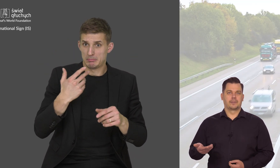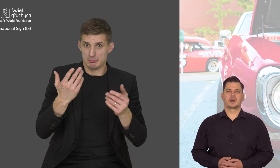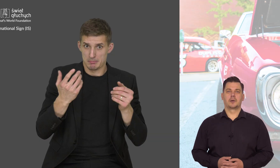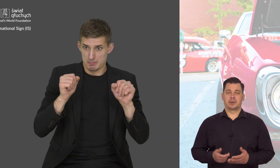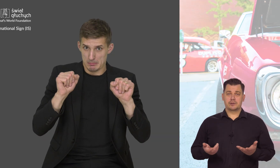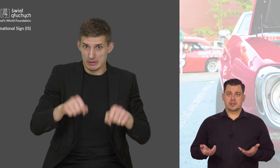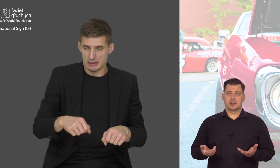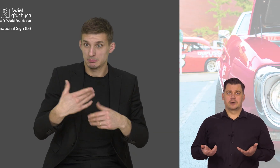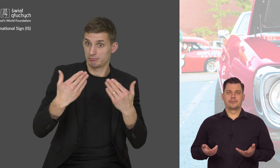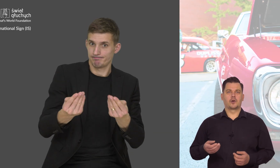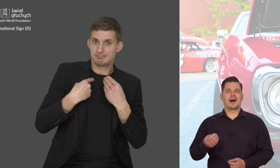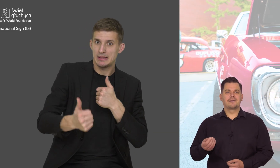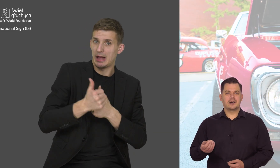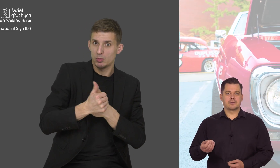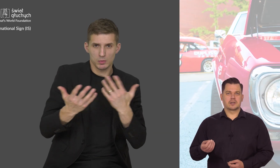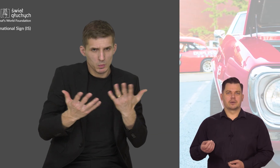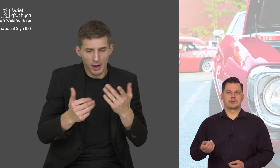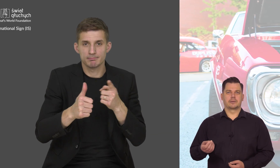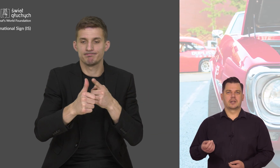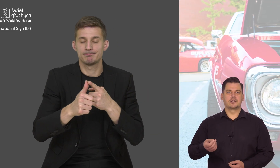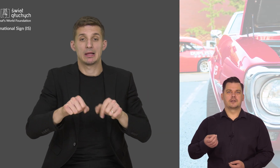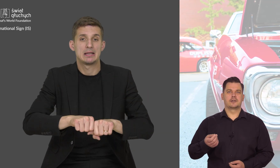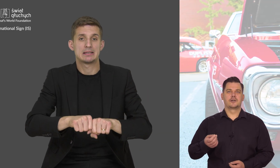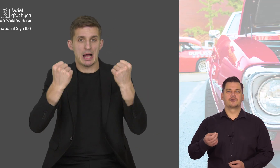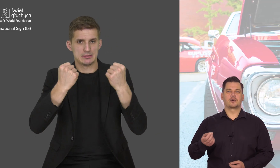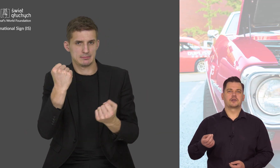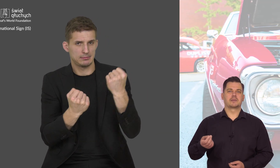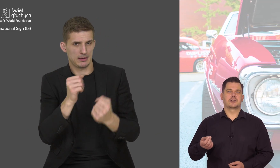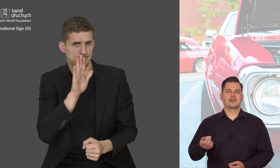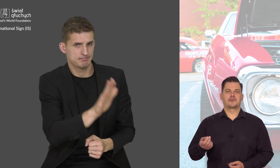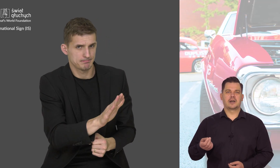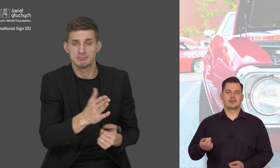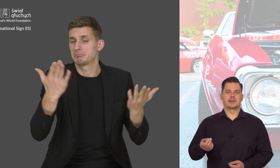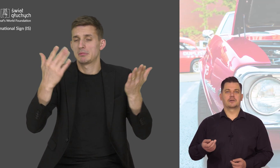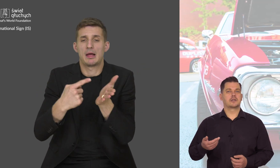Often, the first sign of a car problem is a strange or unusual noise.